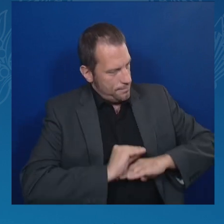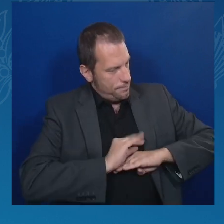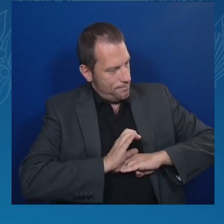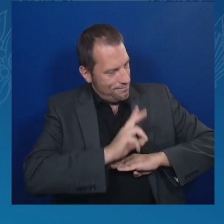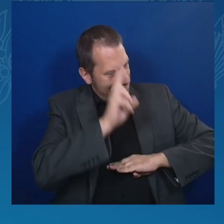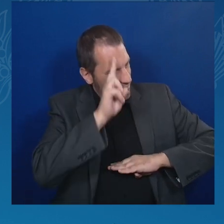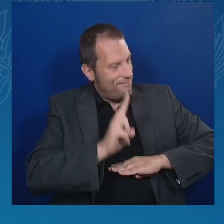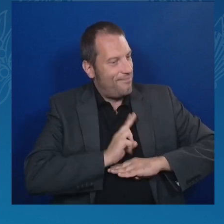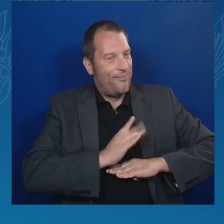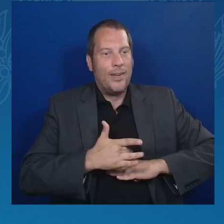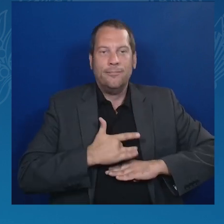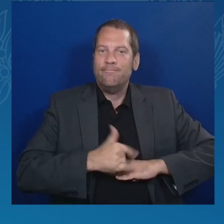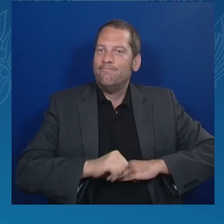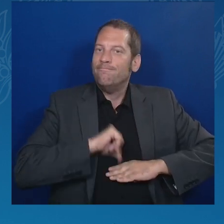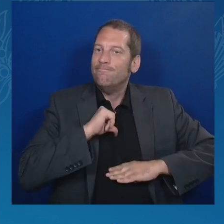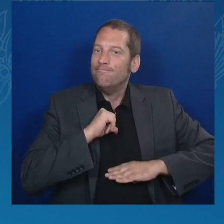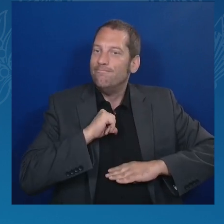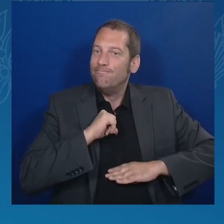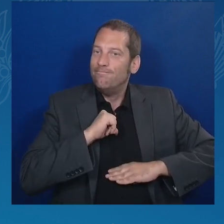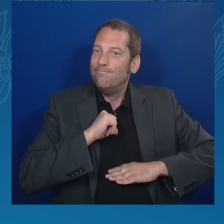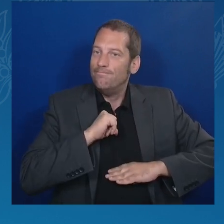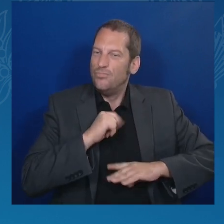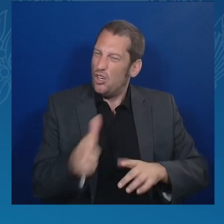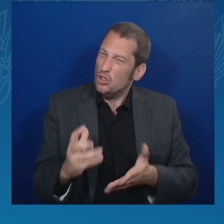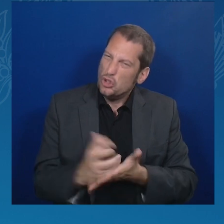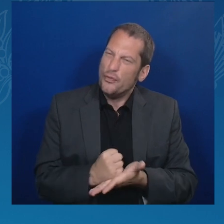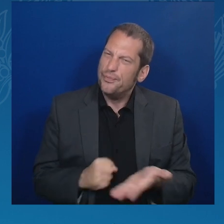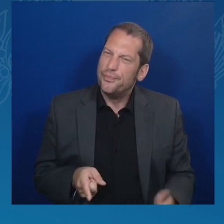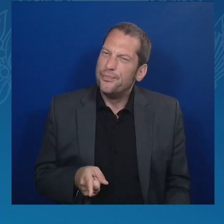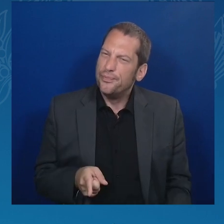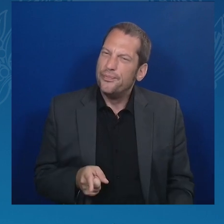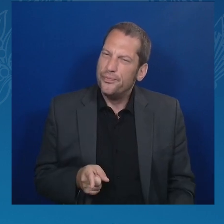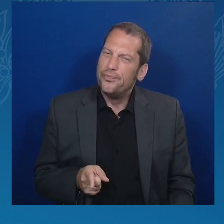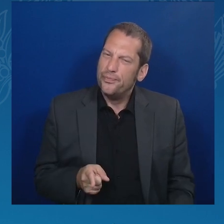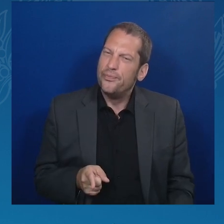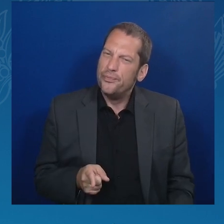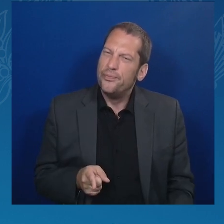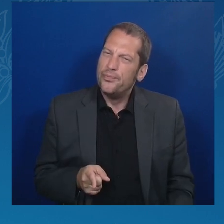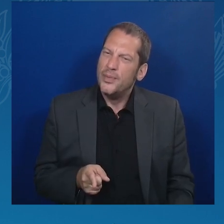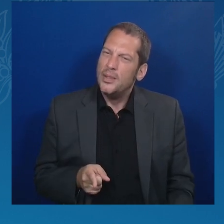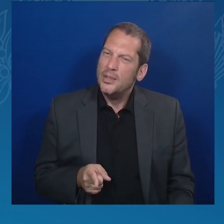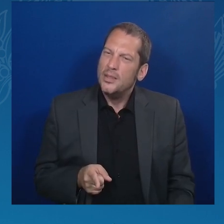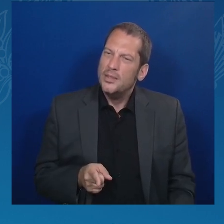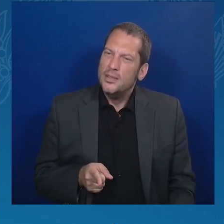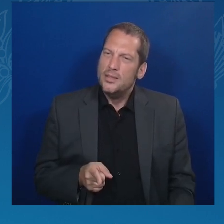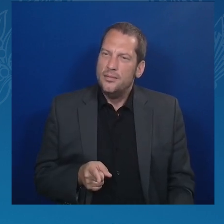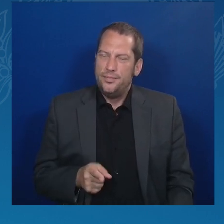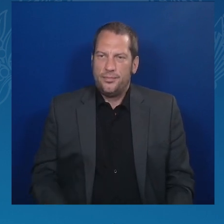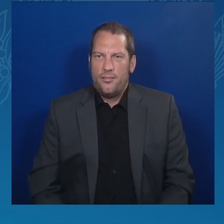And I know of your work. For many years, I have had the honor to work closely with the leaders of this union.